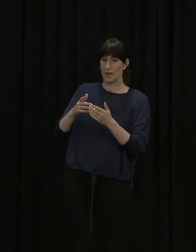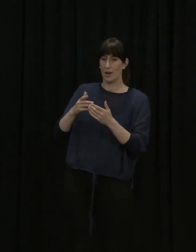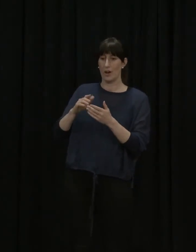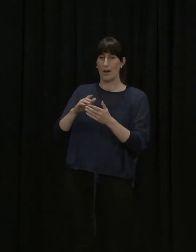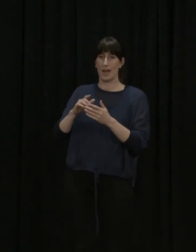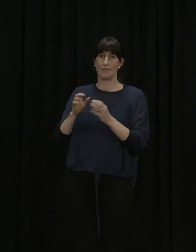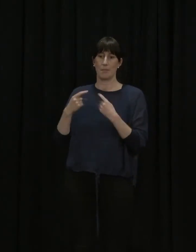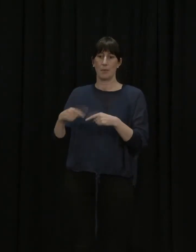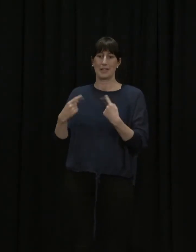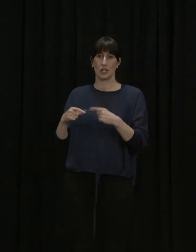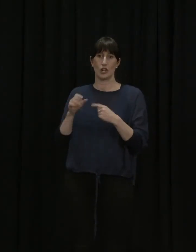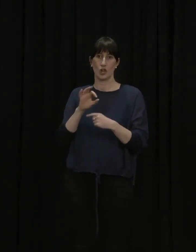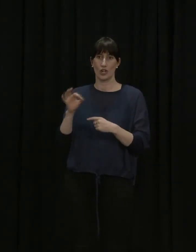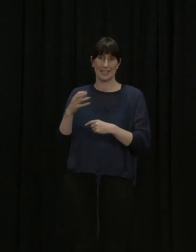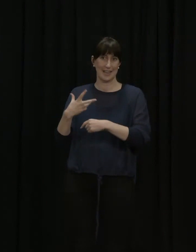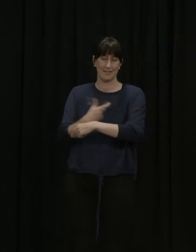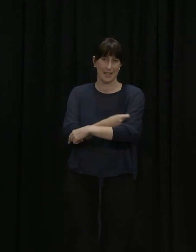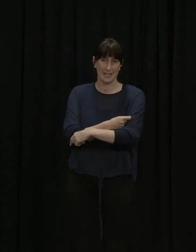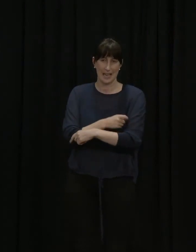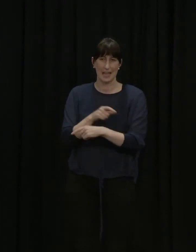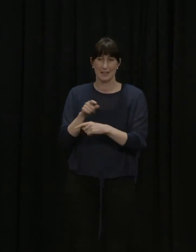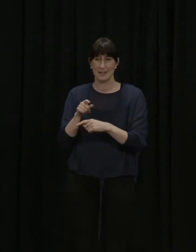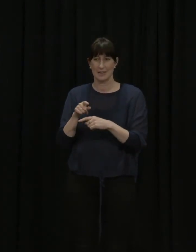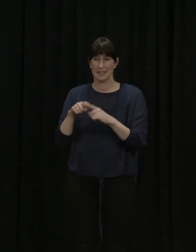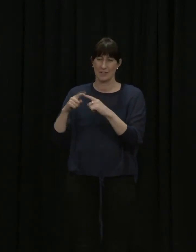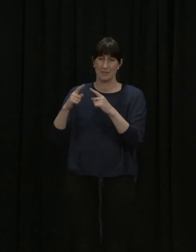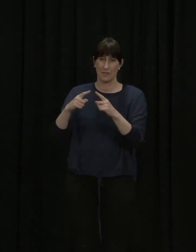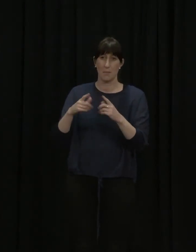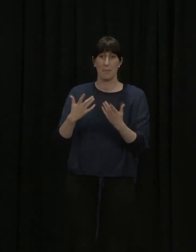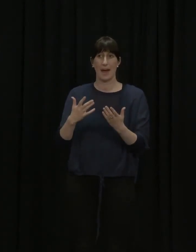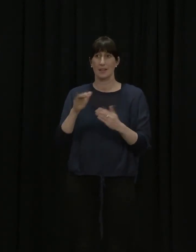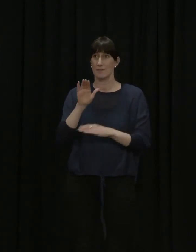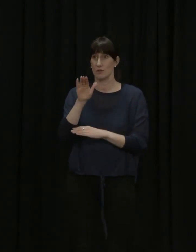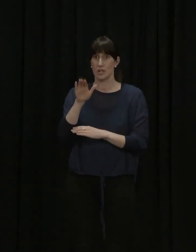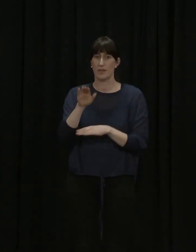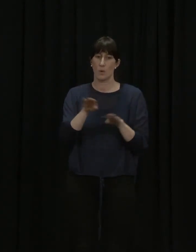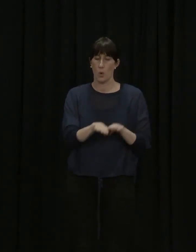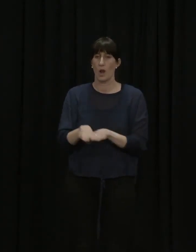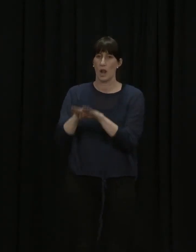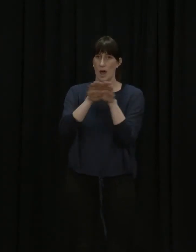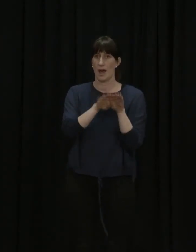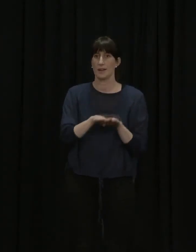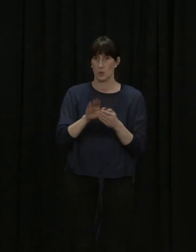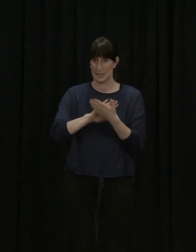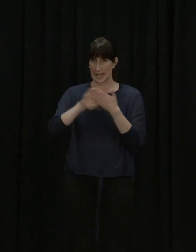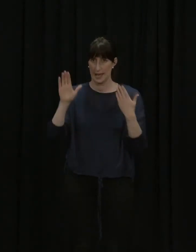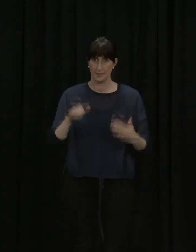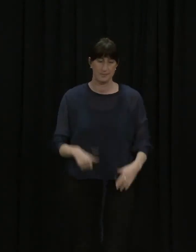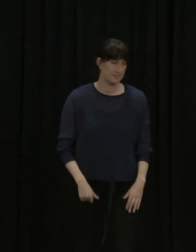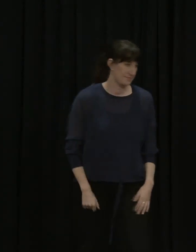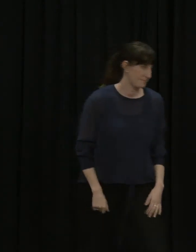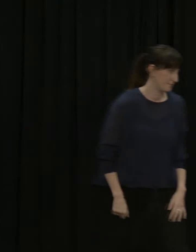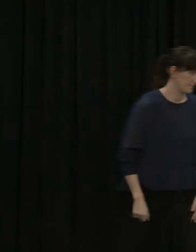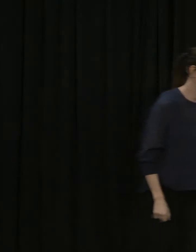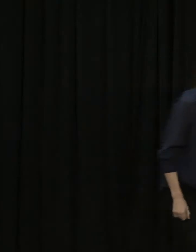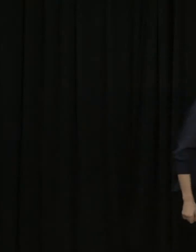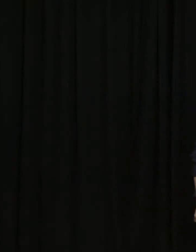Have been different exemption processes in place up until now and we are now moving to